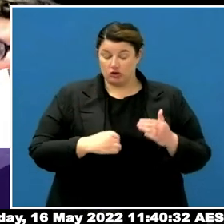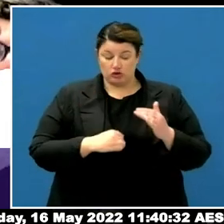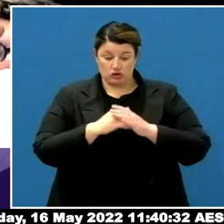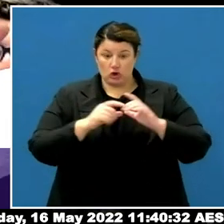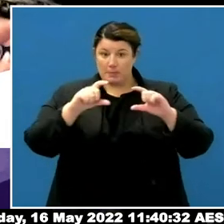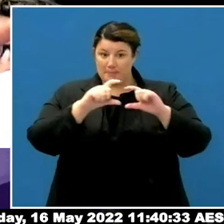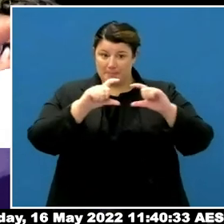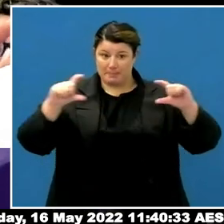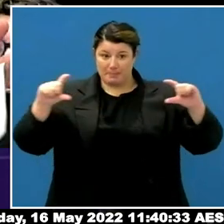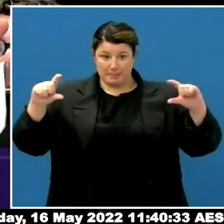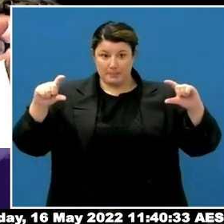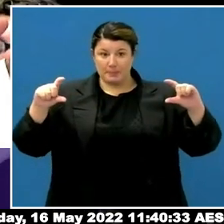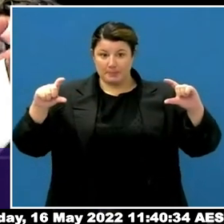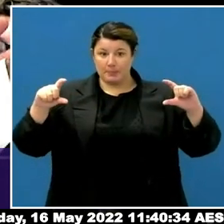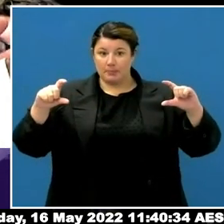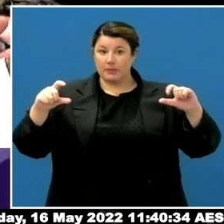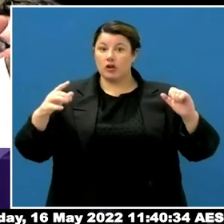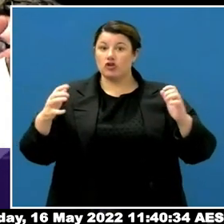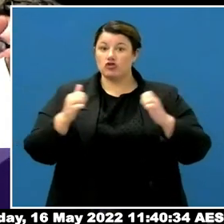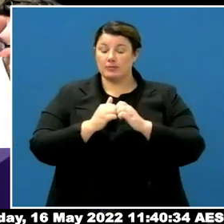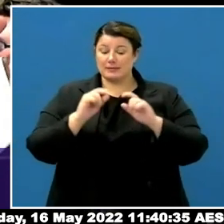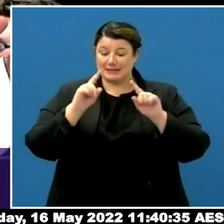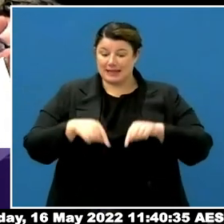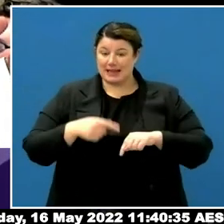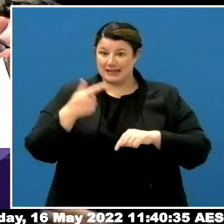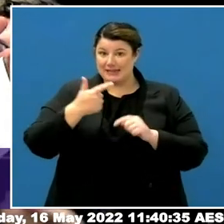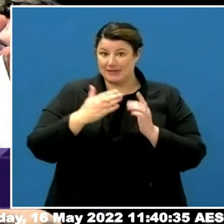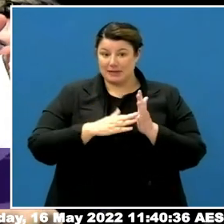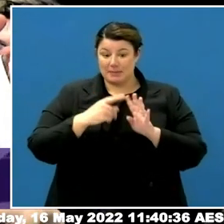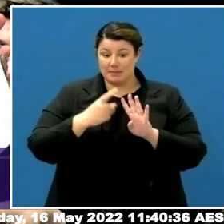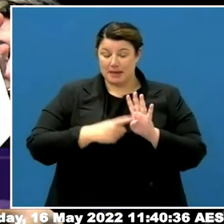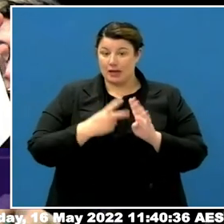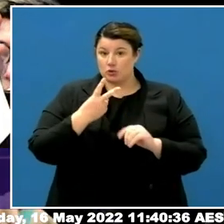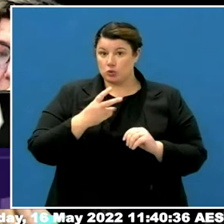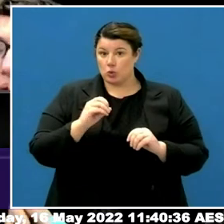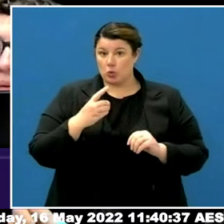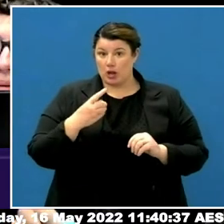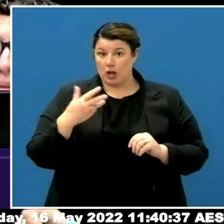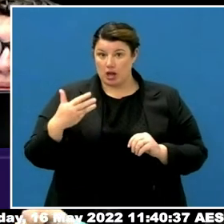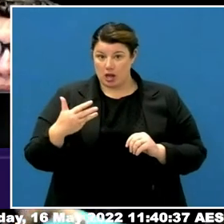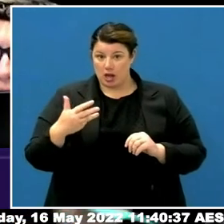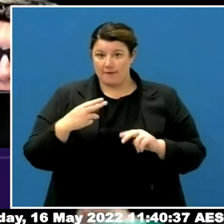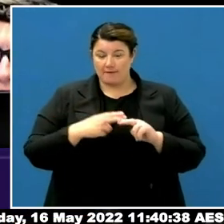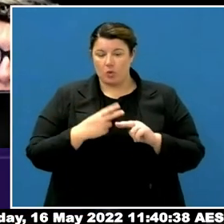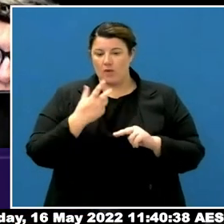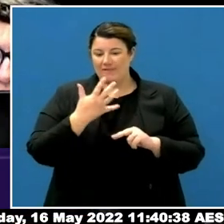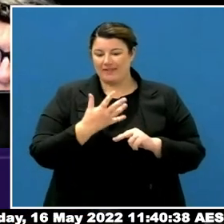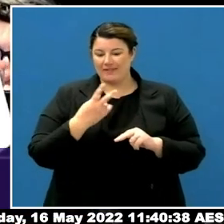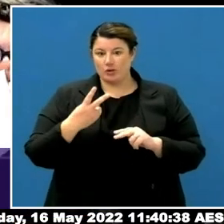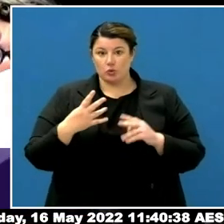3.1 reads: "The agreement will commence on 17 May 2019 for the period of 52 weeks and will end on 16